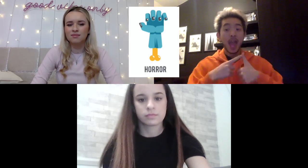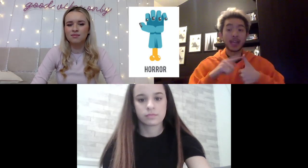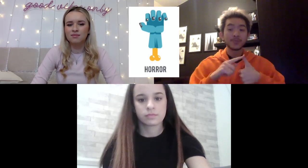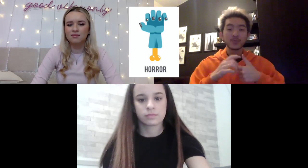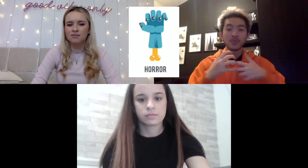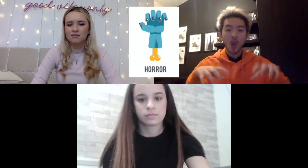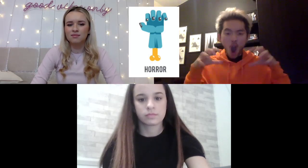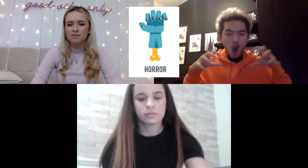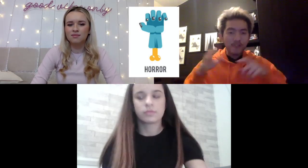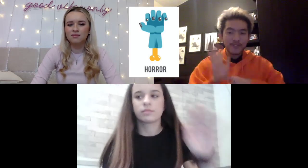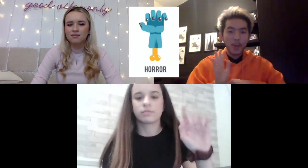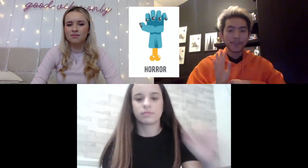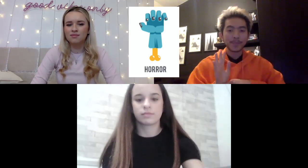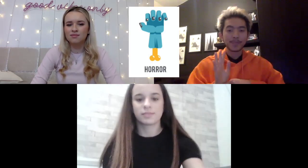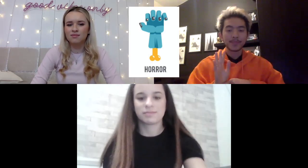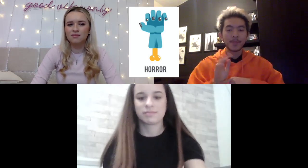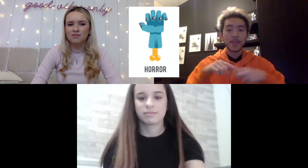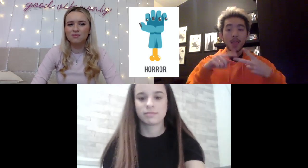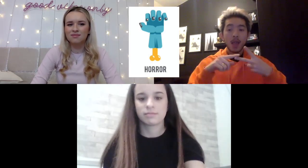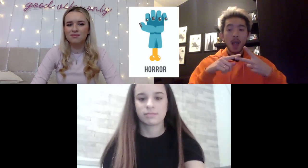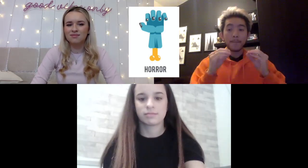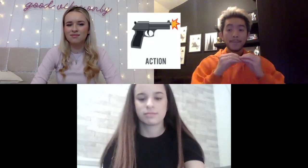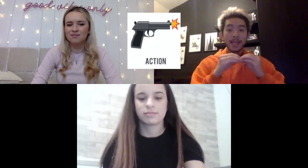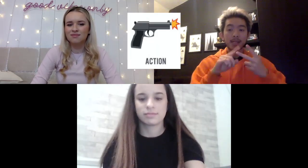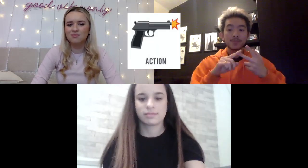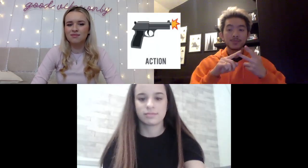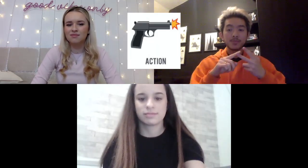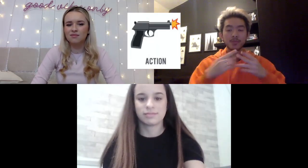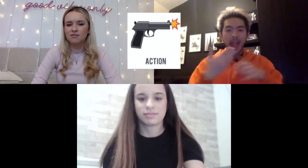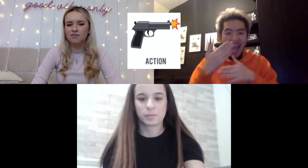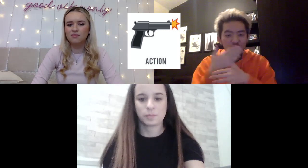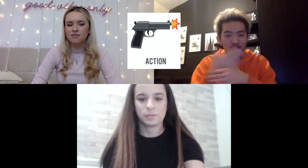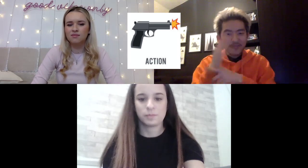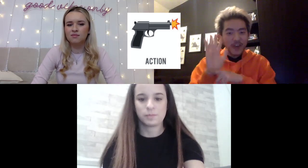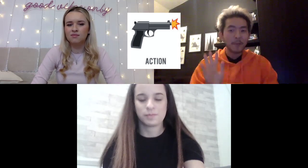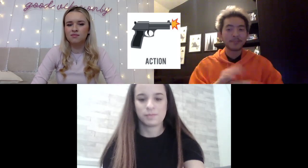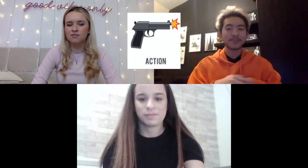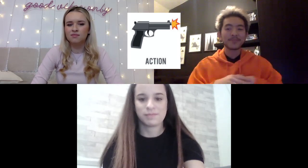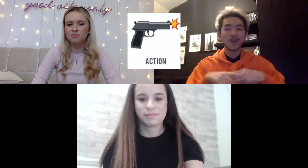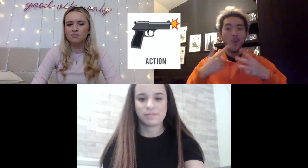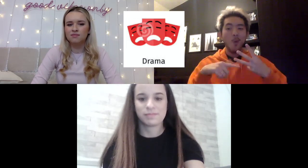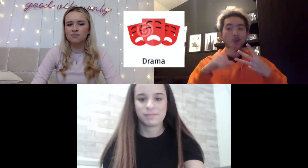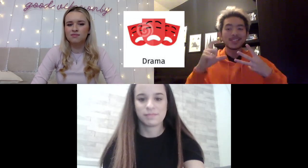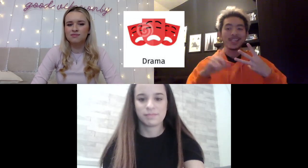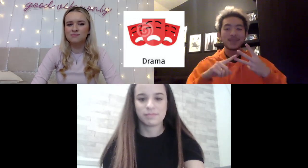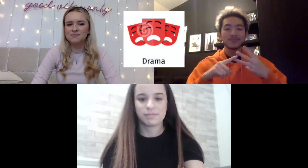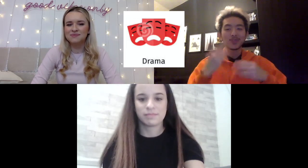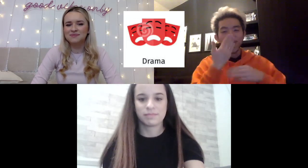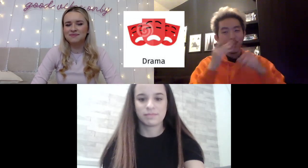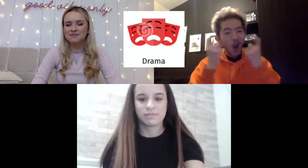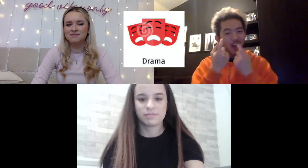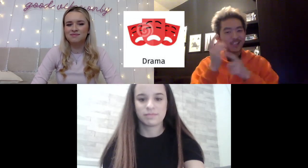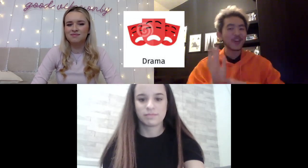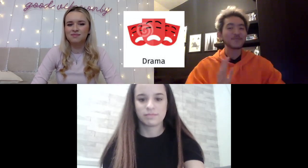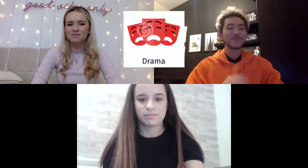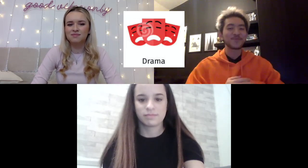A - Horror film B - Action film C - High school / College film